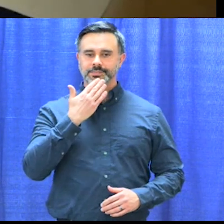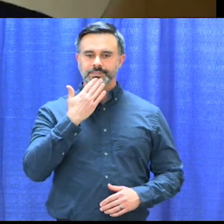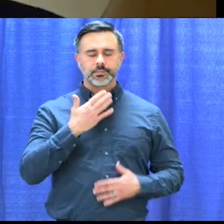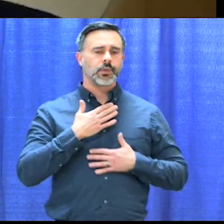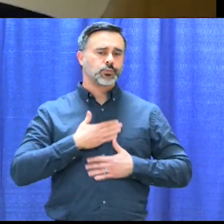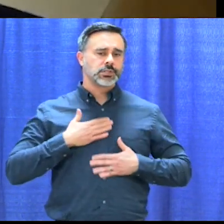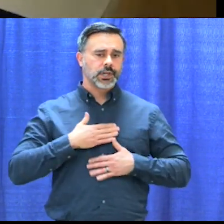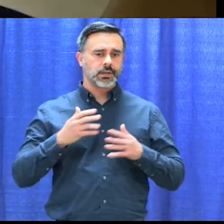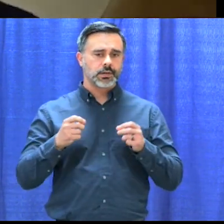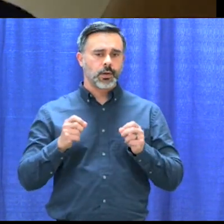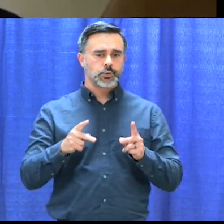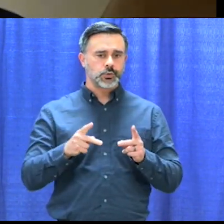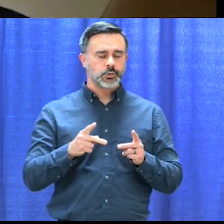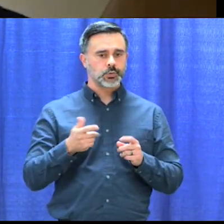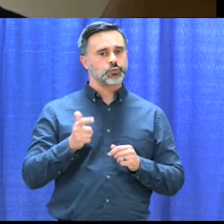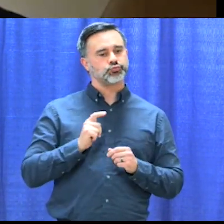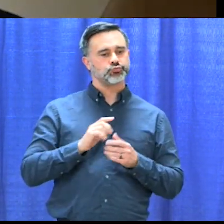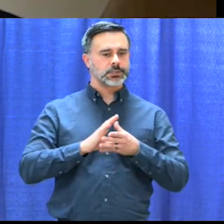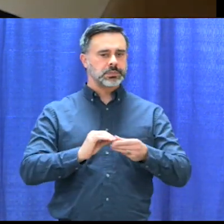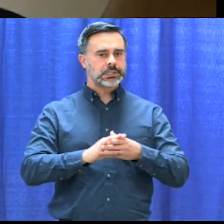Appreciate the opportunity to speak to all of you.